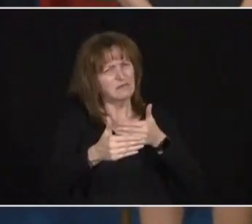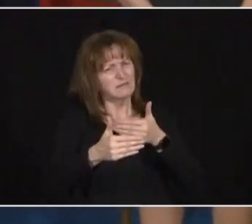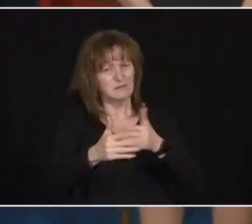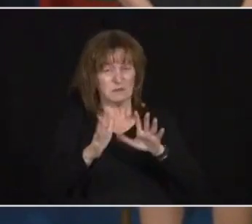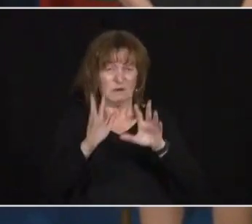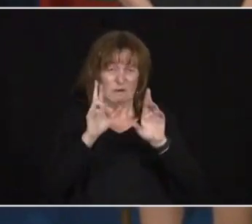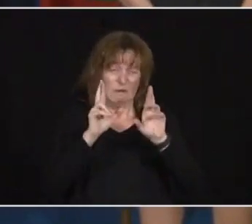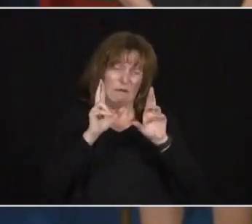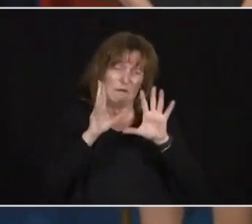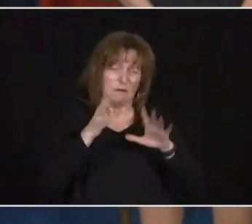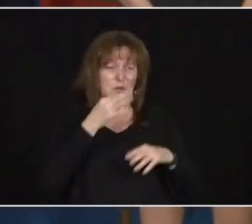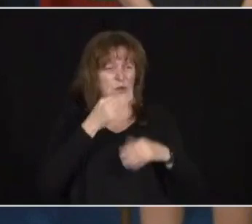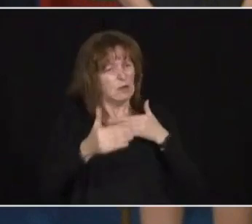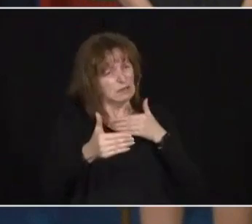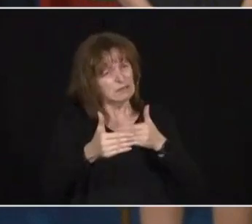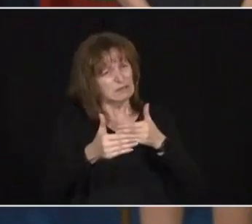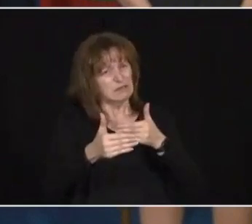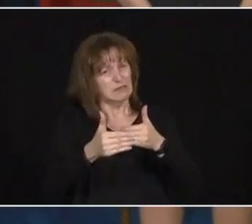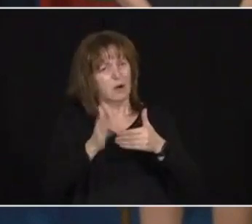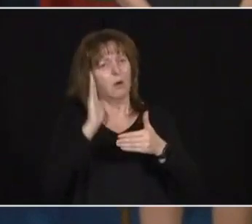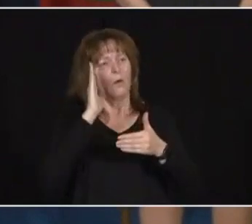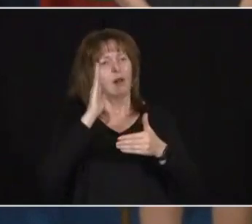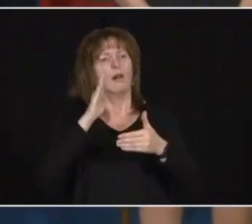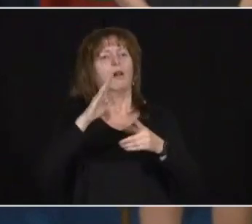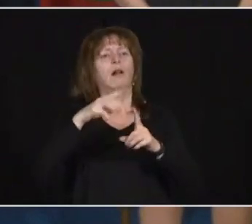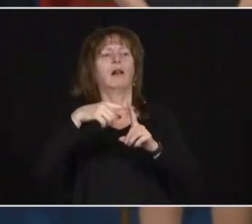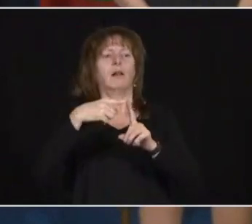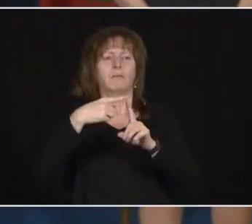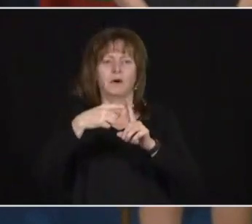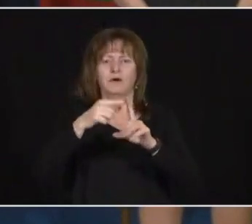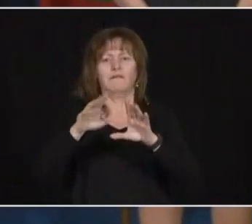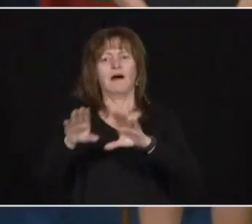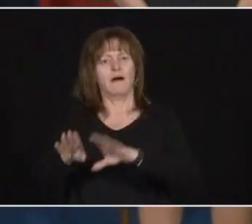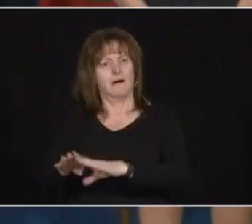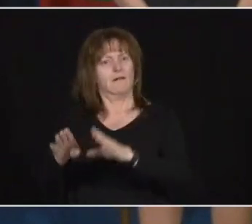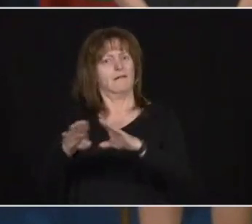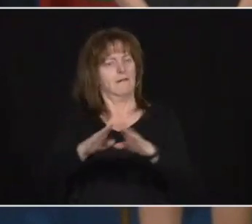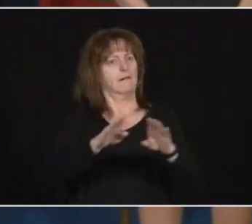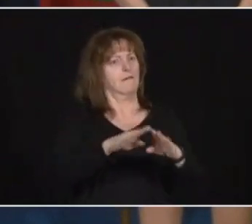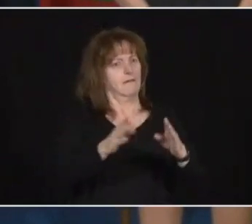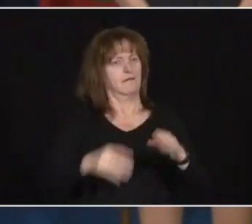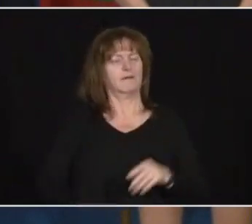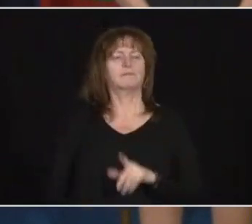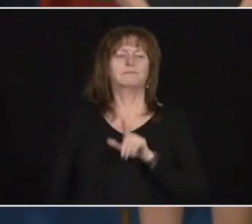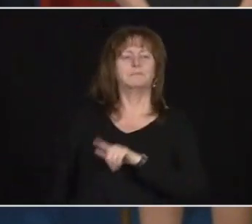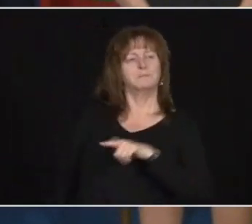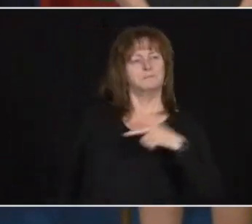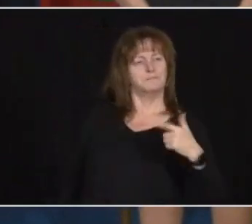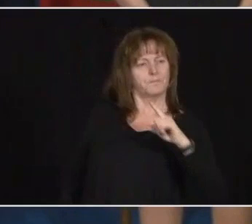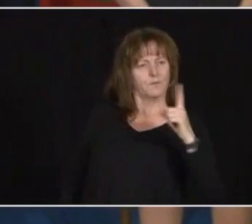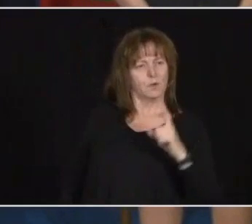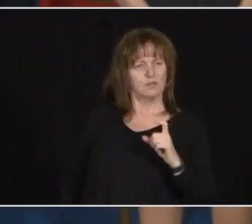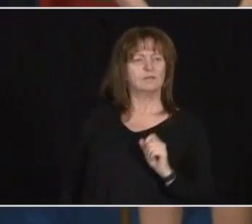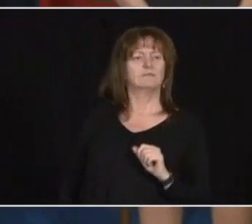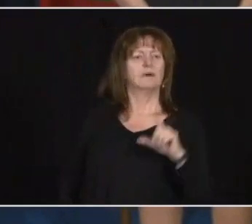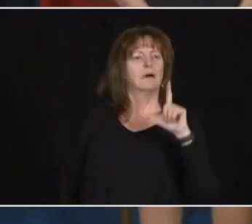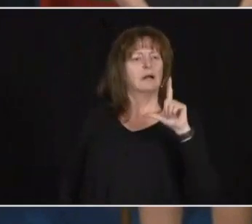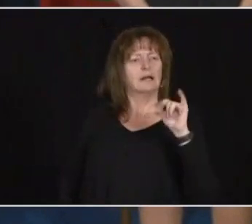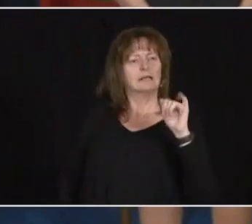We're getting closer and closer, and hopefully very soon we'll have some good news. Next question comes from Lisa from CBC CBC.